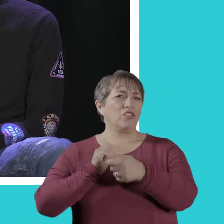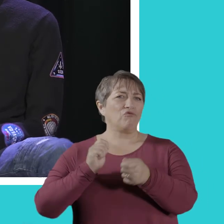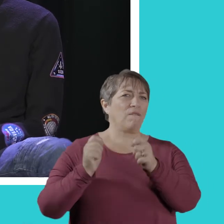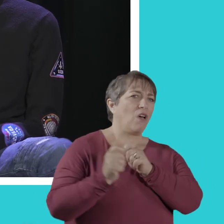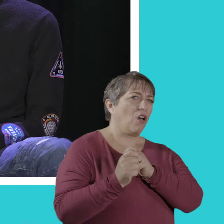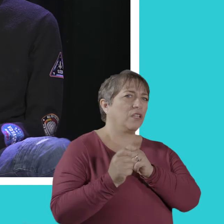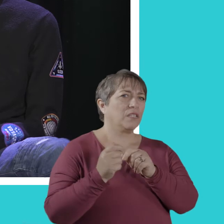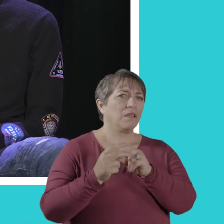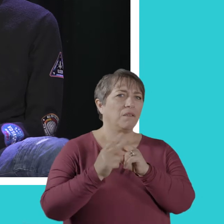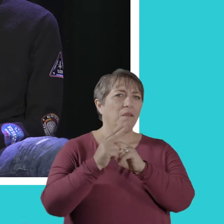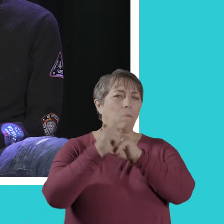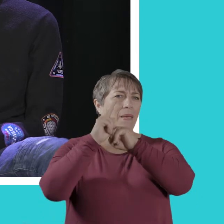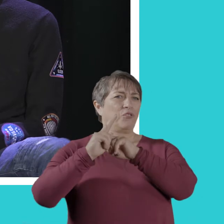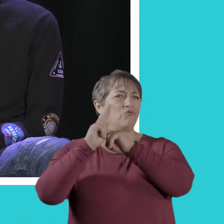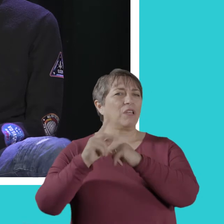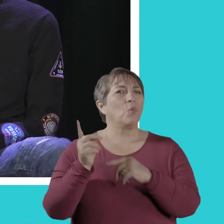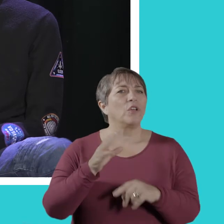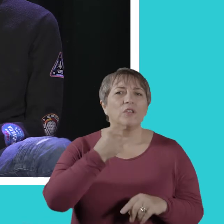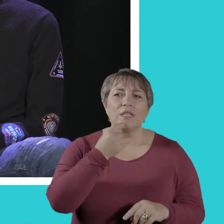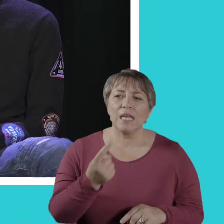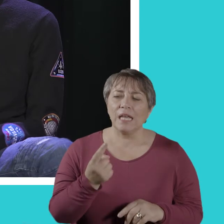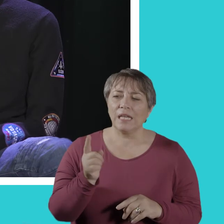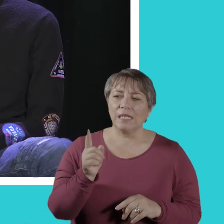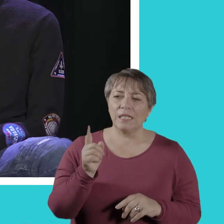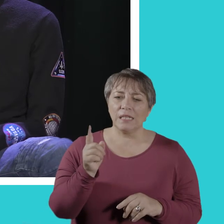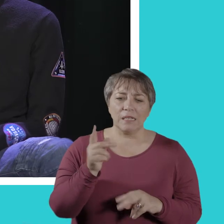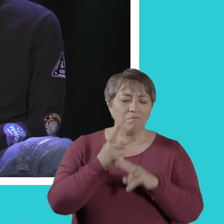like actually what you're saying is these people with this lived experiences which is